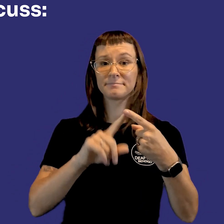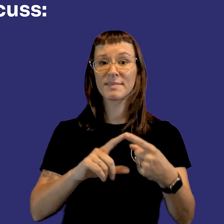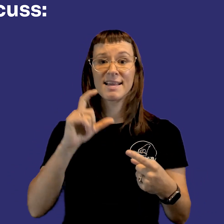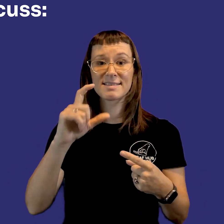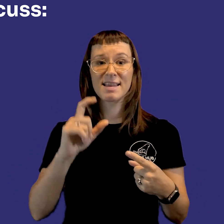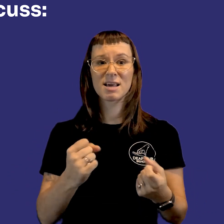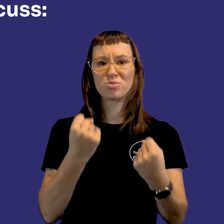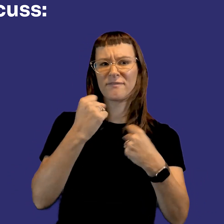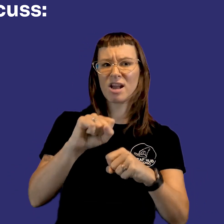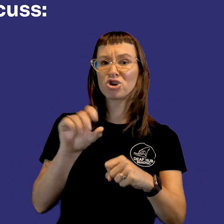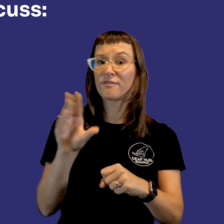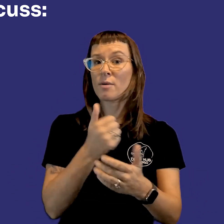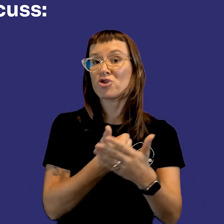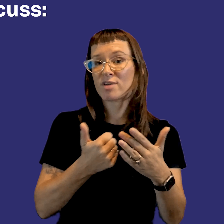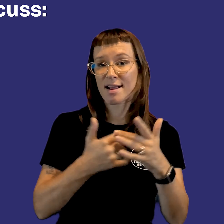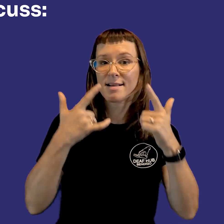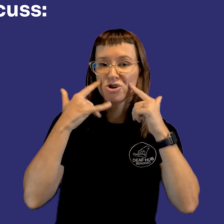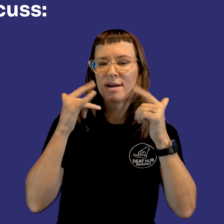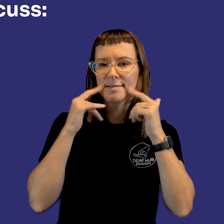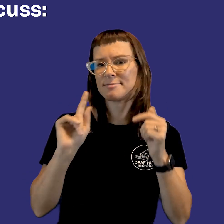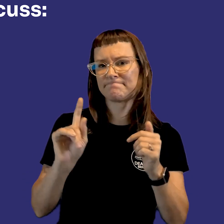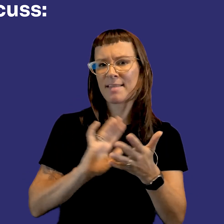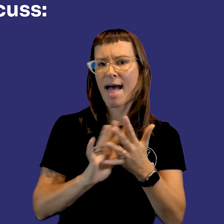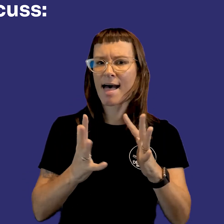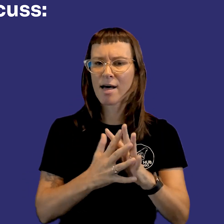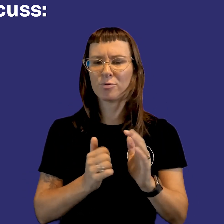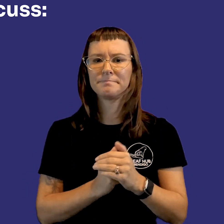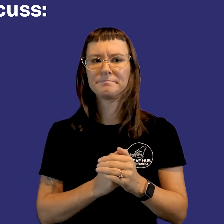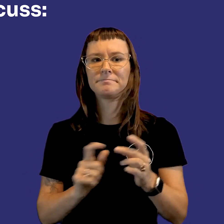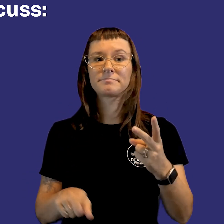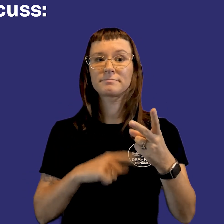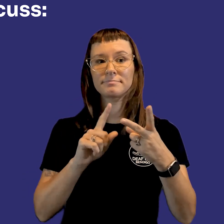cervical screening. 2- Cervical screening options, including self-collection. 3-